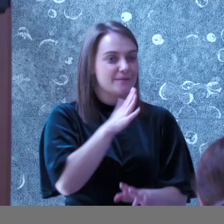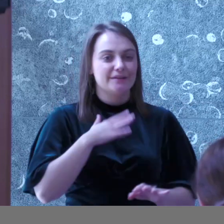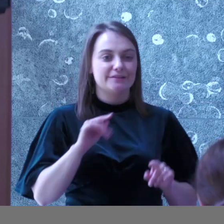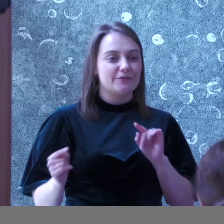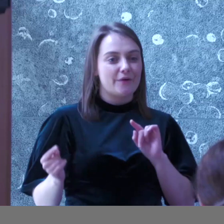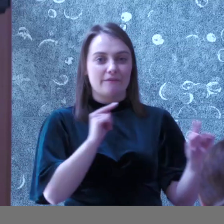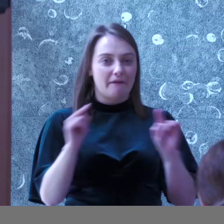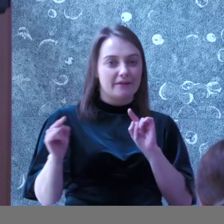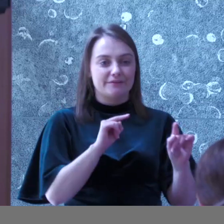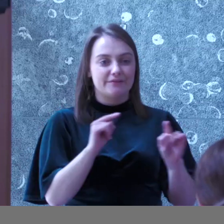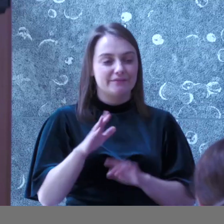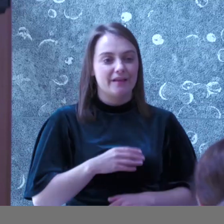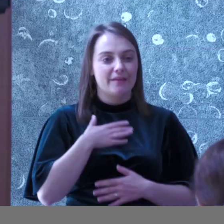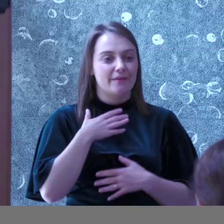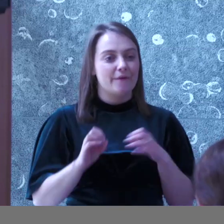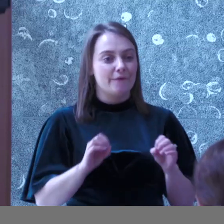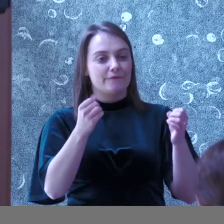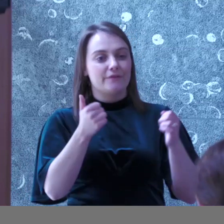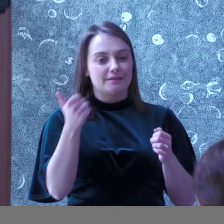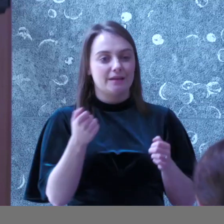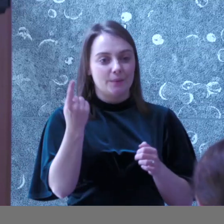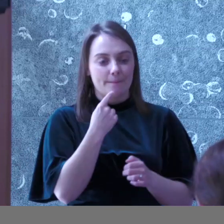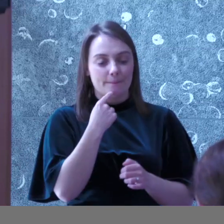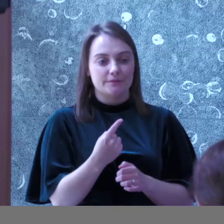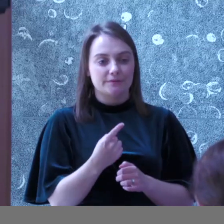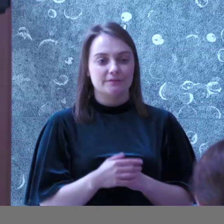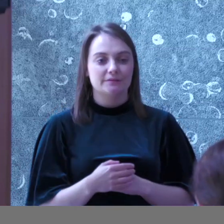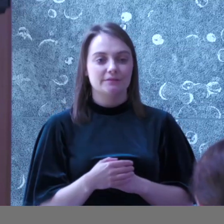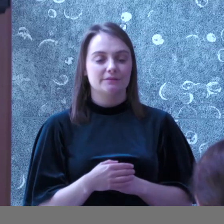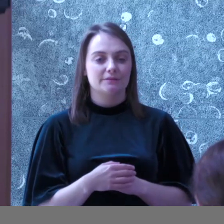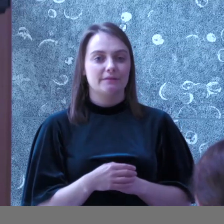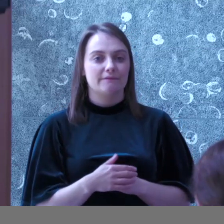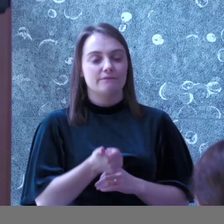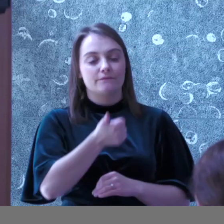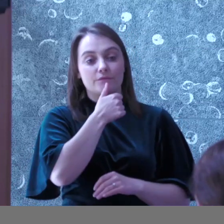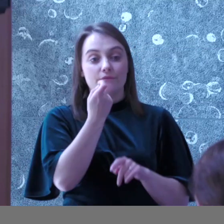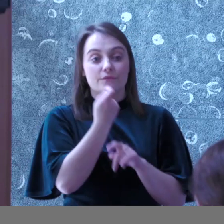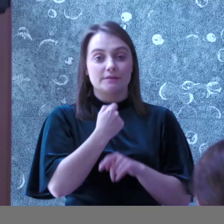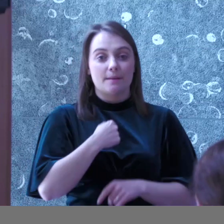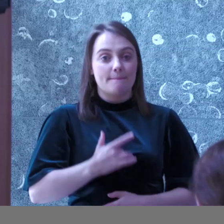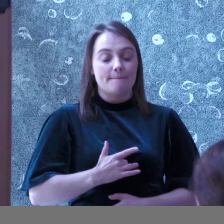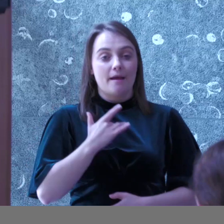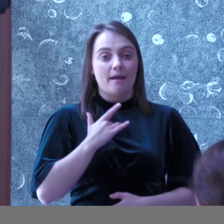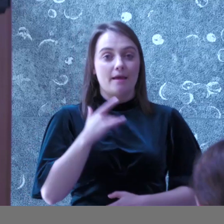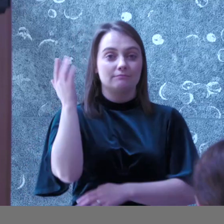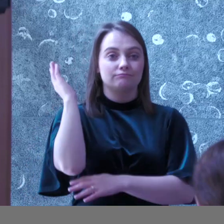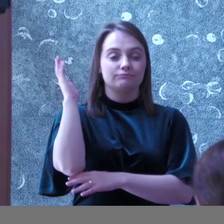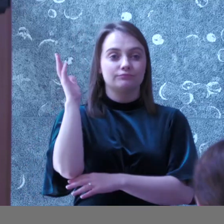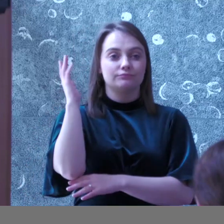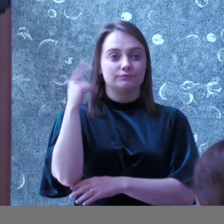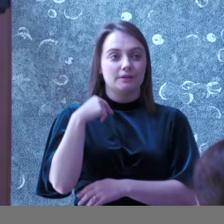anybody by this. But for the first time in my life I gave a presentation and I got a complaint.